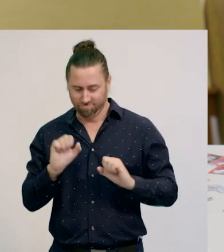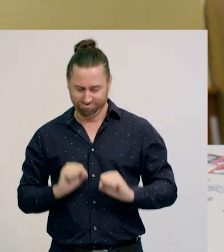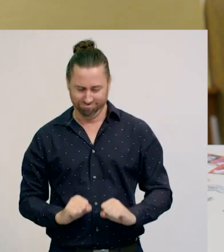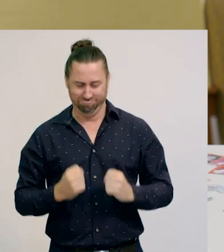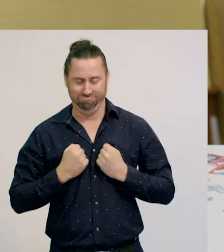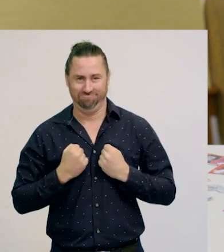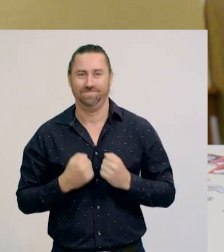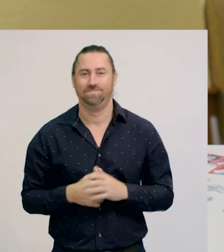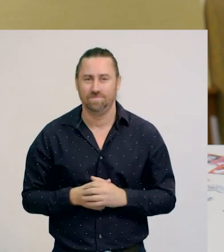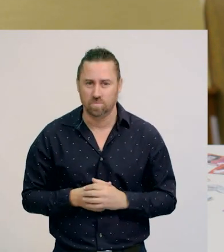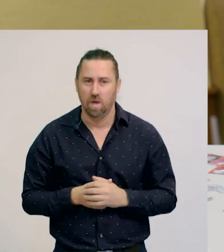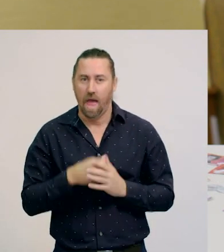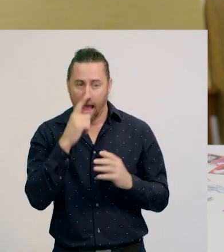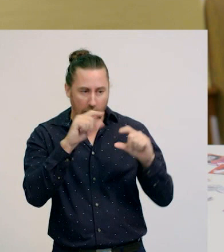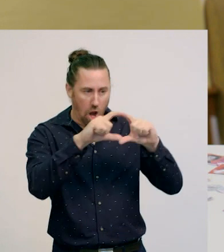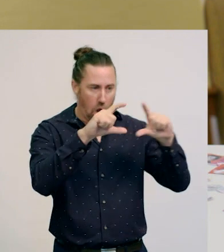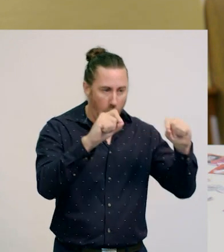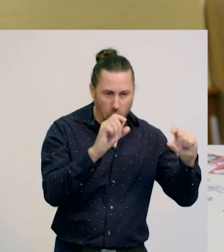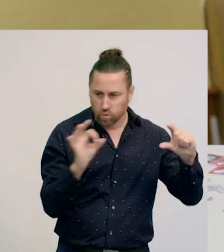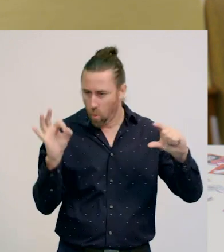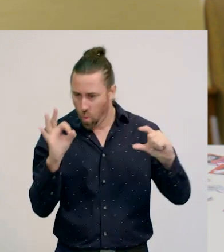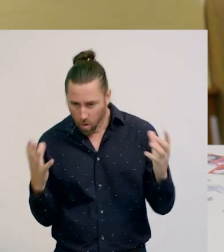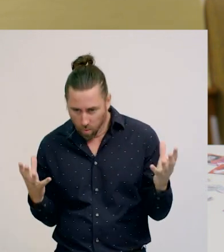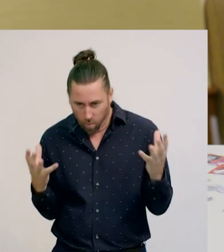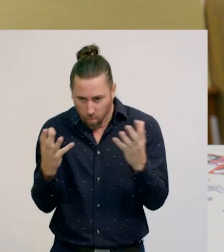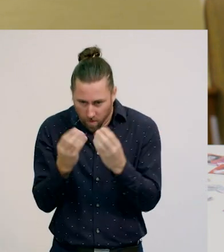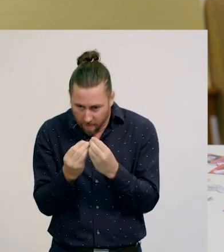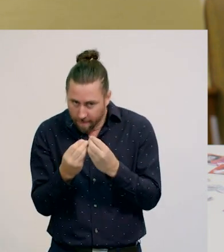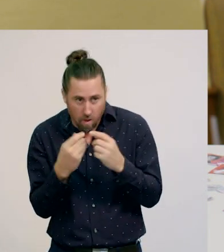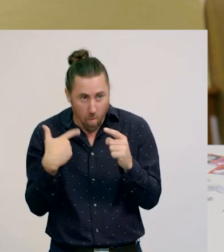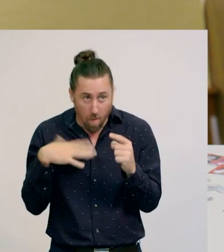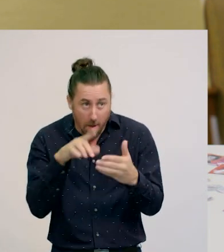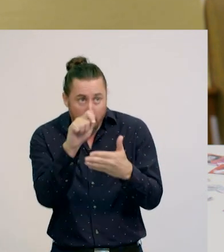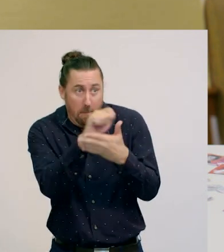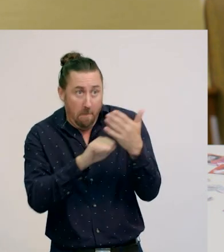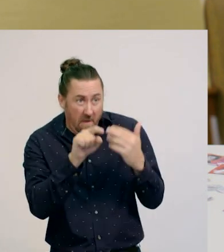We can use different combinations of notes and coins to pay for things.